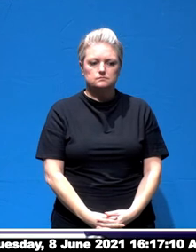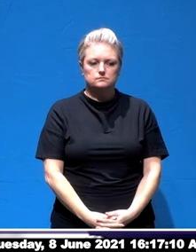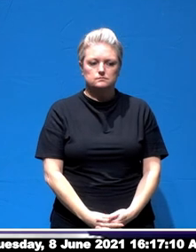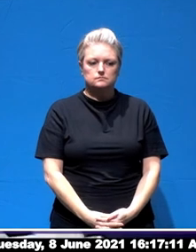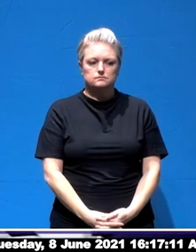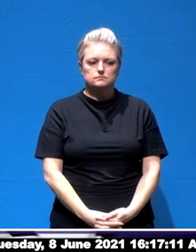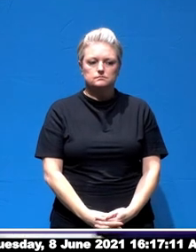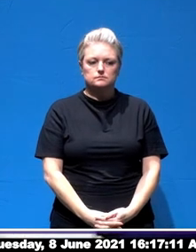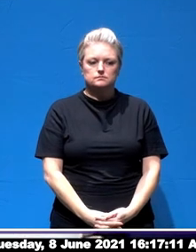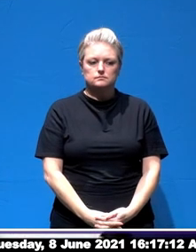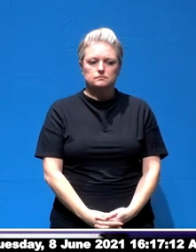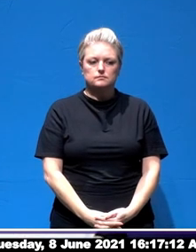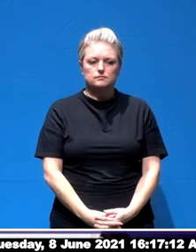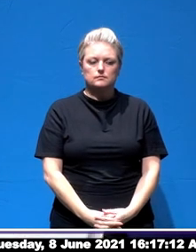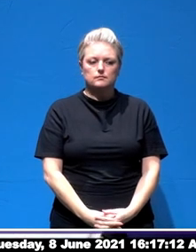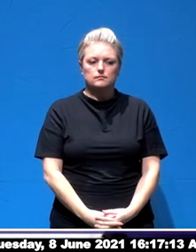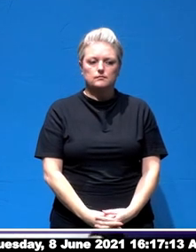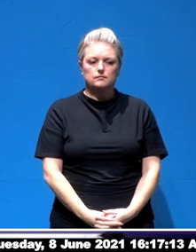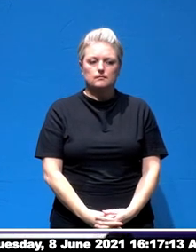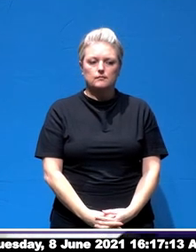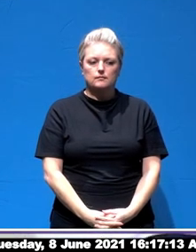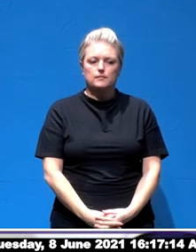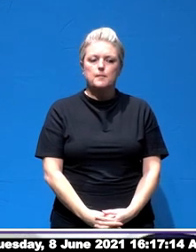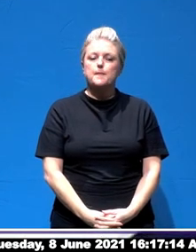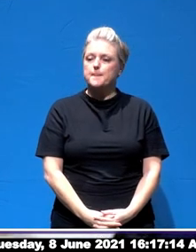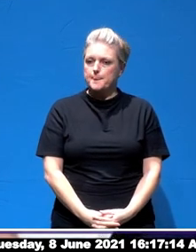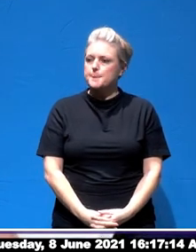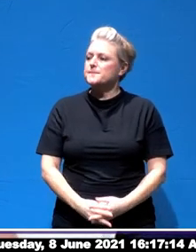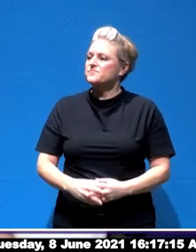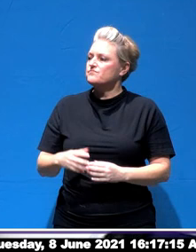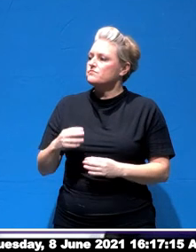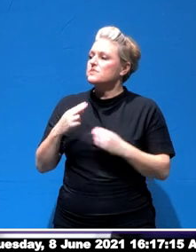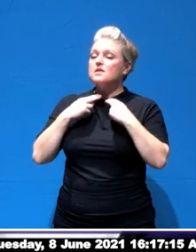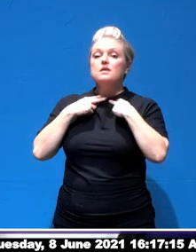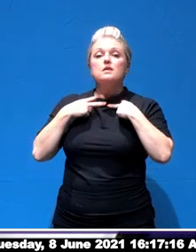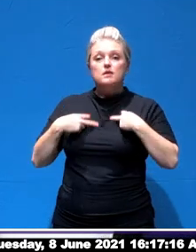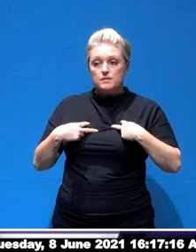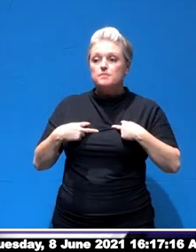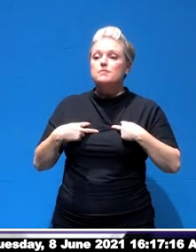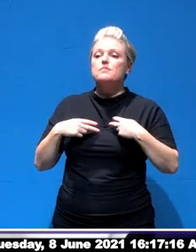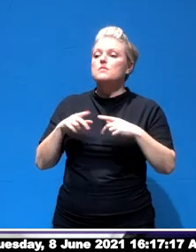Yes. I ask that Ms Kirkby's attention also be drawn to that paragraph.